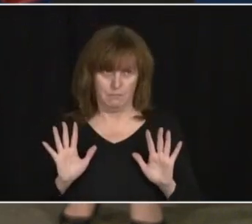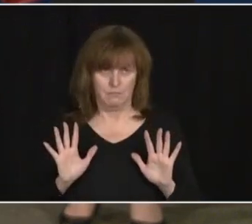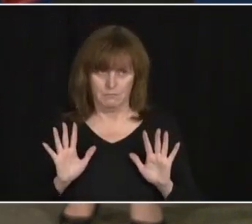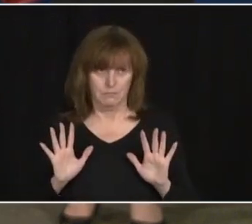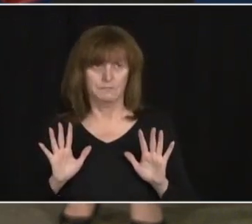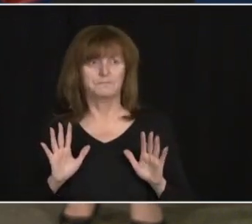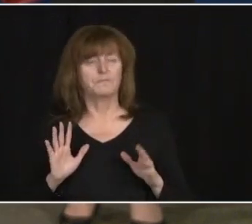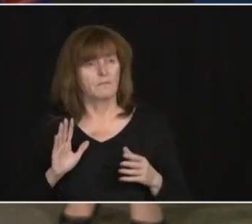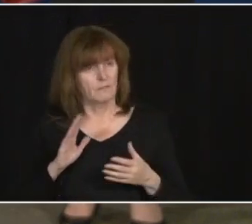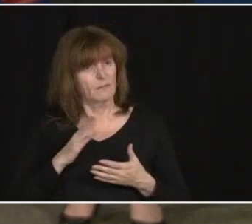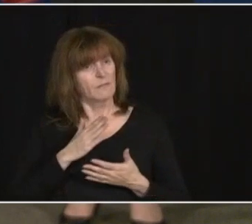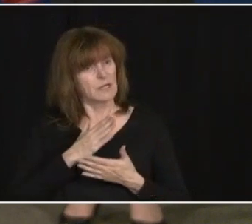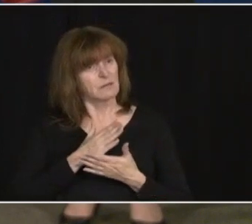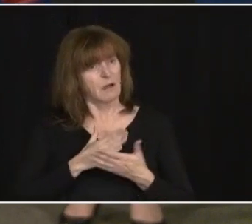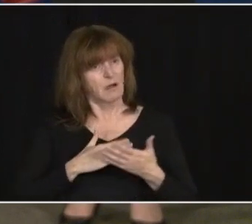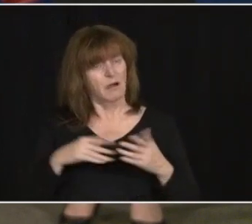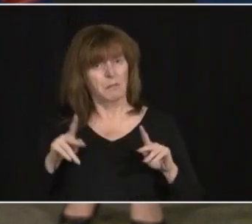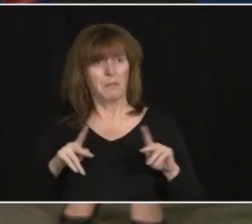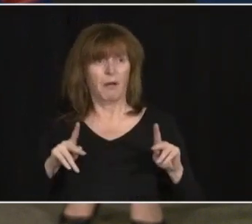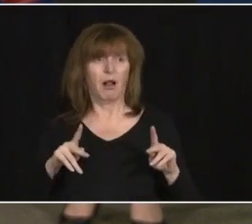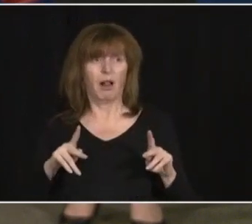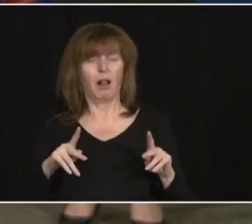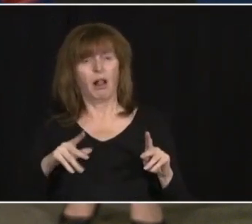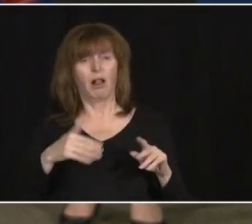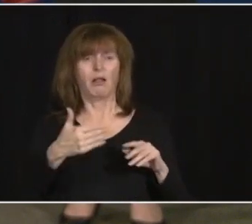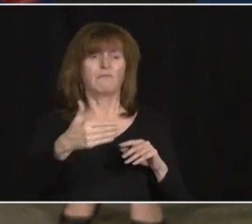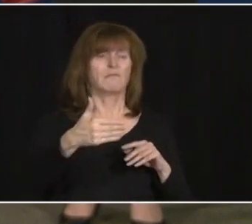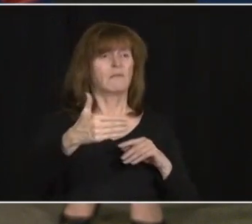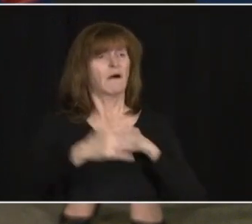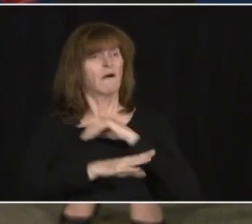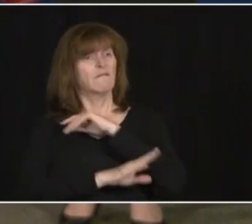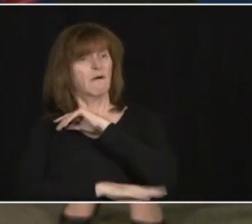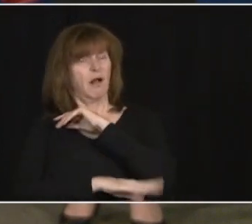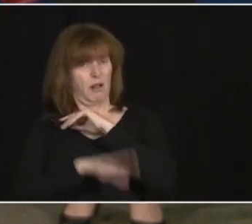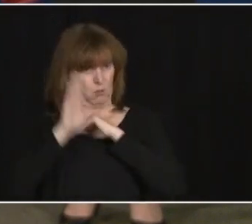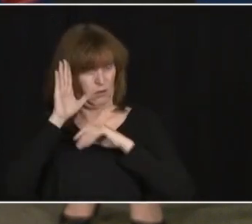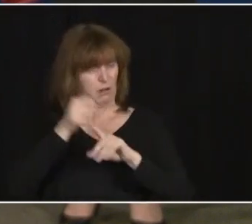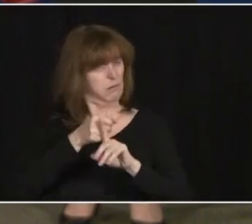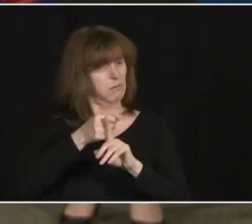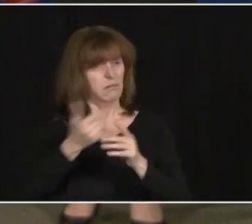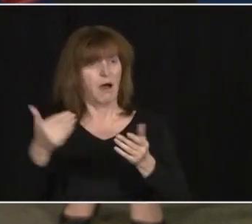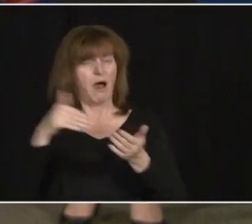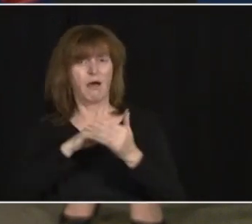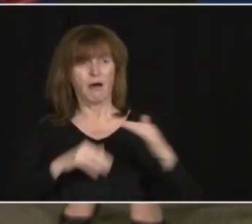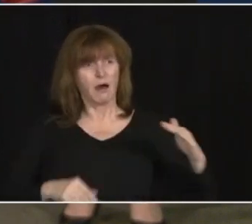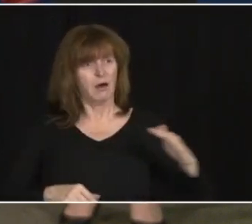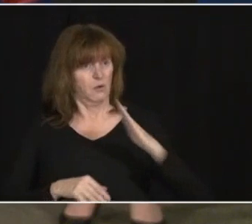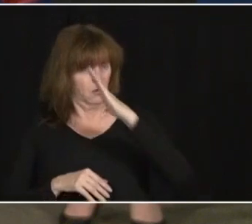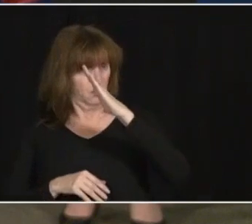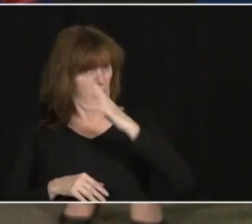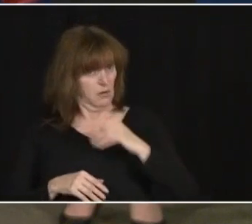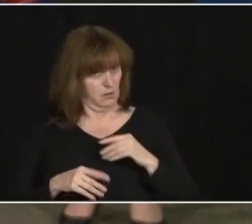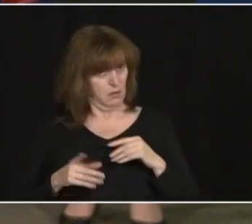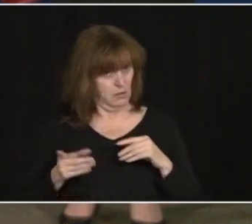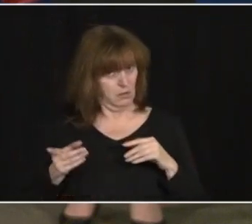inclination is. Is it to open up some and then close them again? Or is your inclination to just keep everything